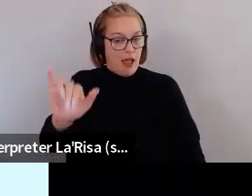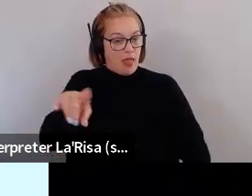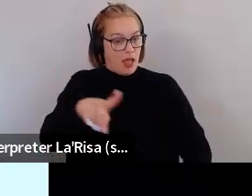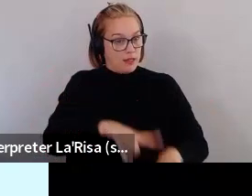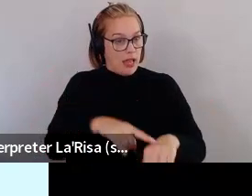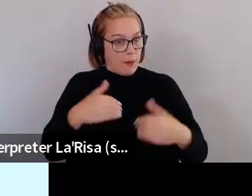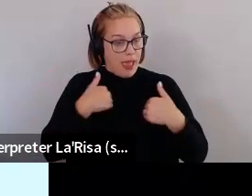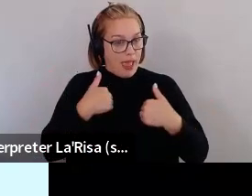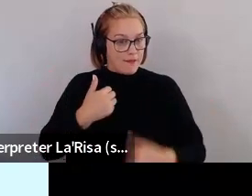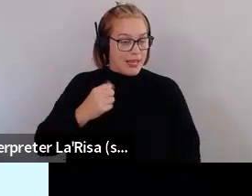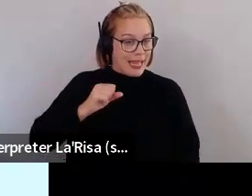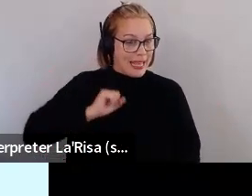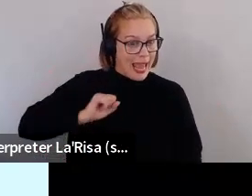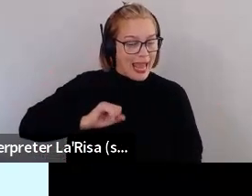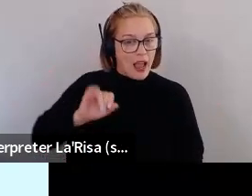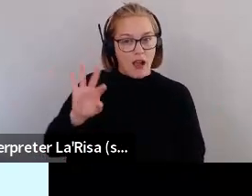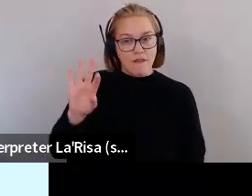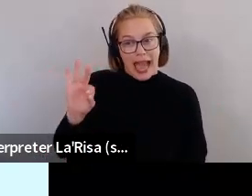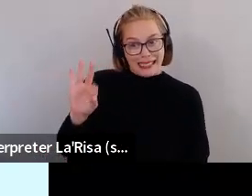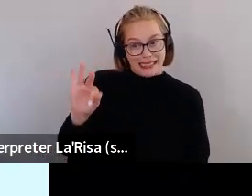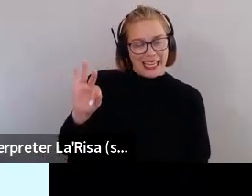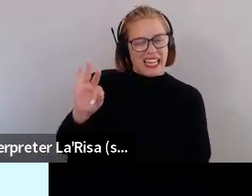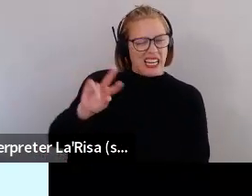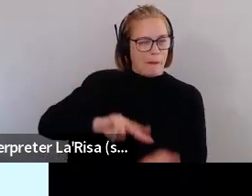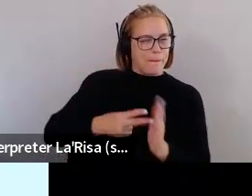Mike Auburger. The two of them started adapt